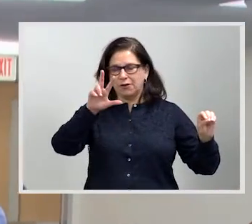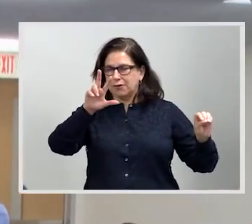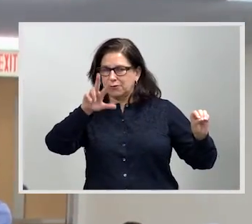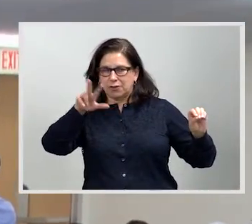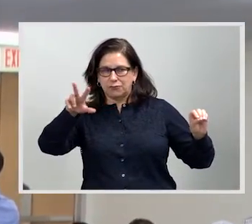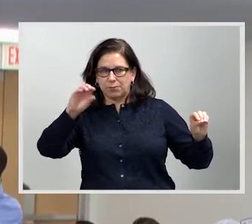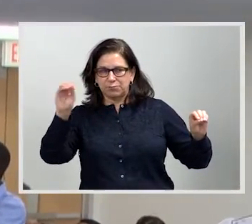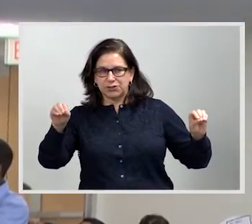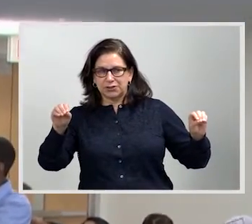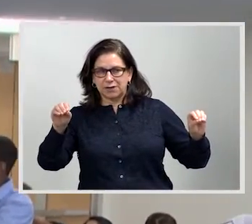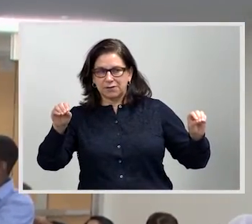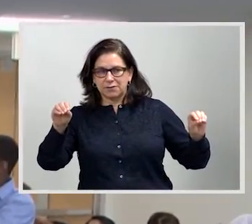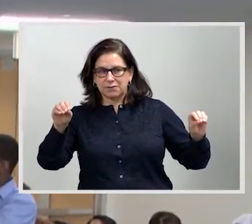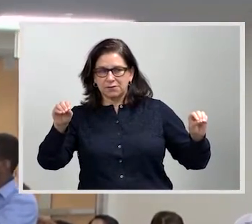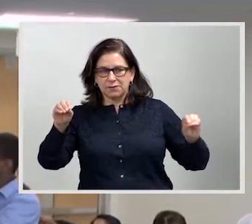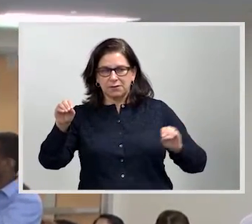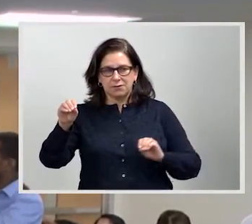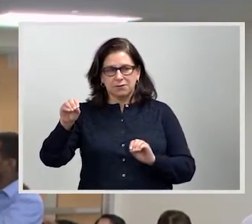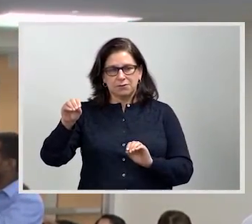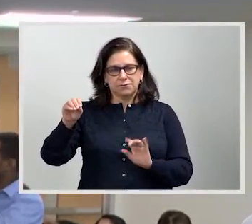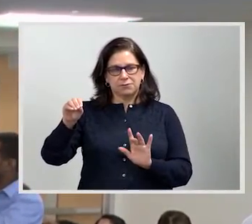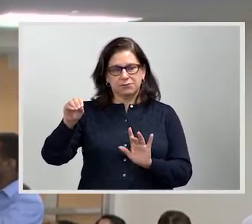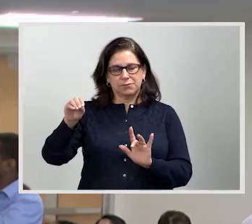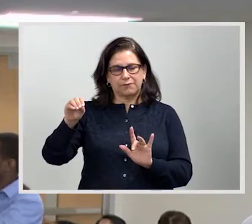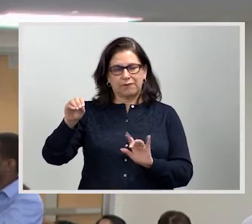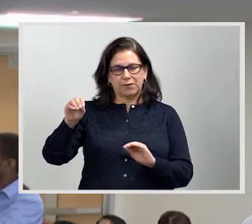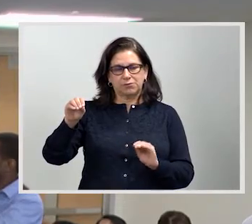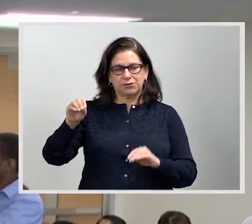WE BELIEVE THAT WILL STEM A LOT OF PROBLEMS WE HAVE IN PUBLIC